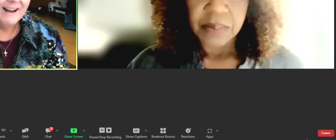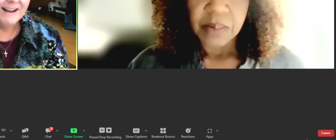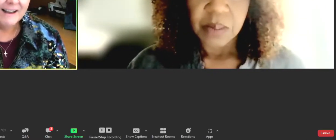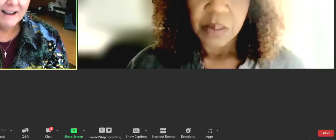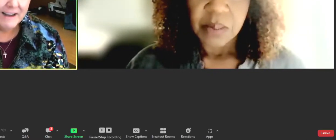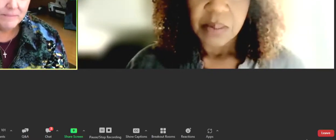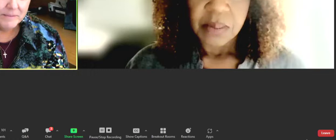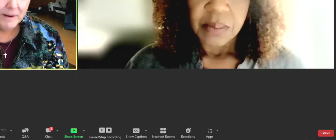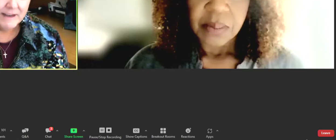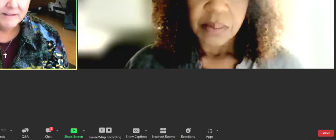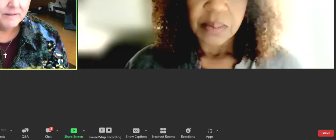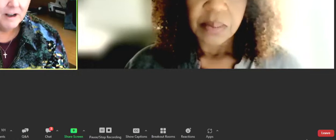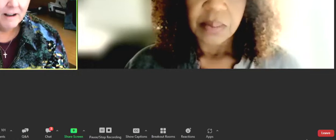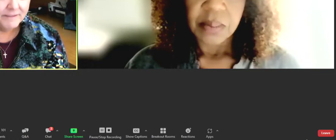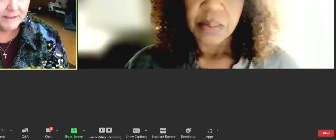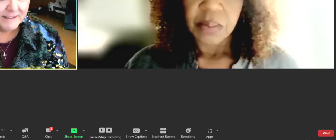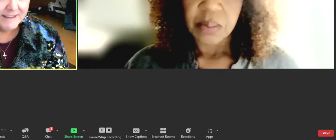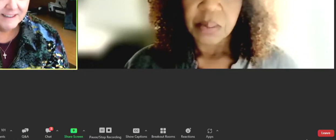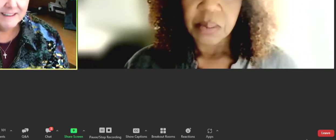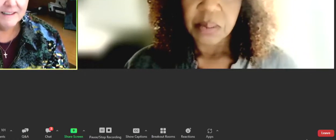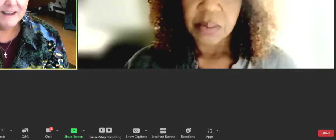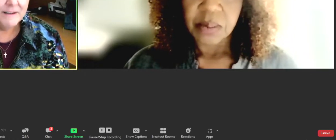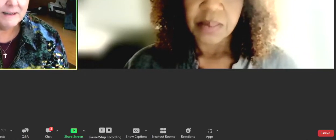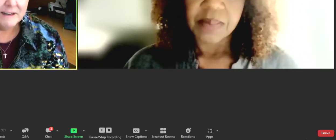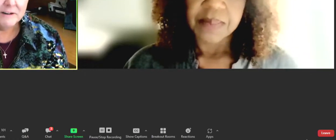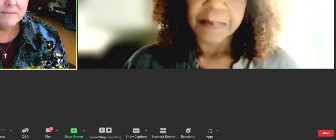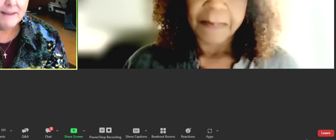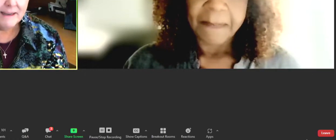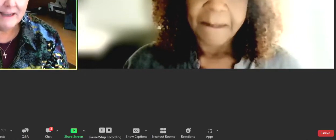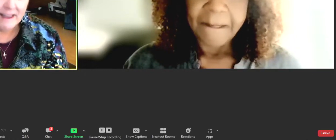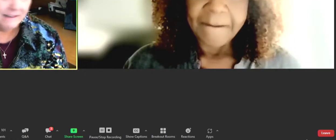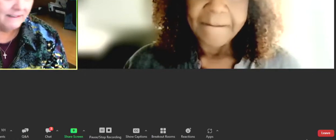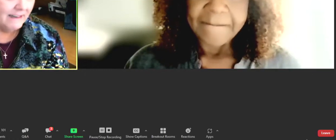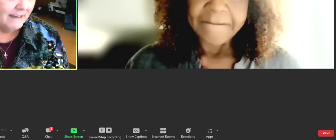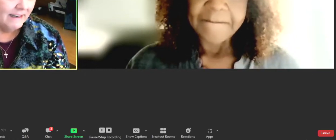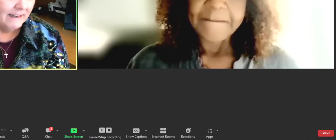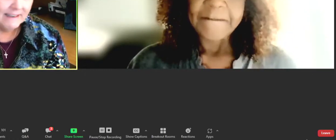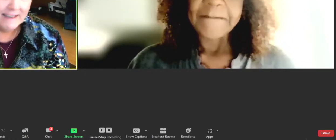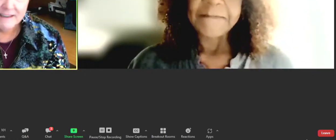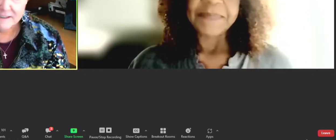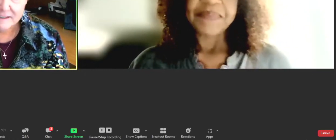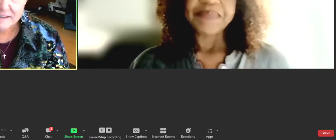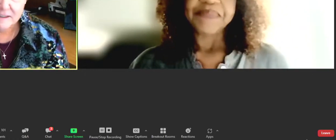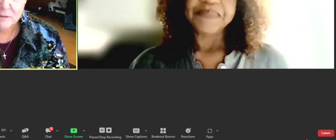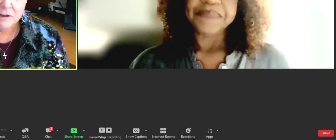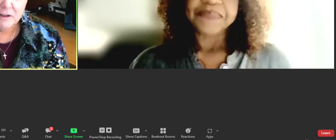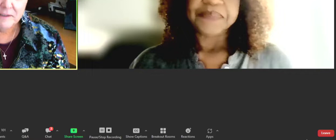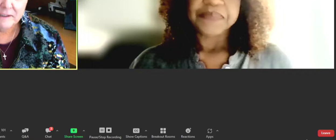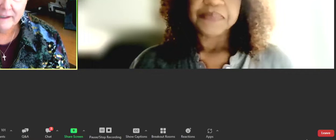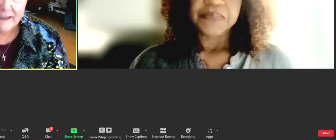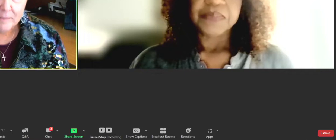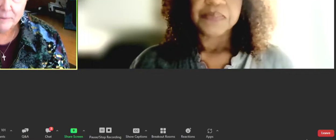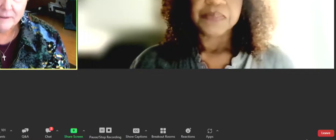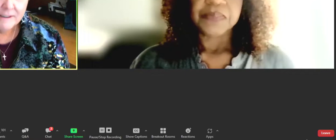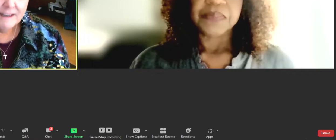I am in my office. I'm here in Manhattan, Kansas. We're called the Little Apple.